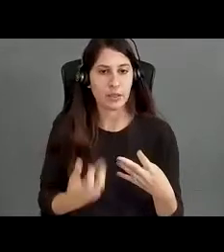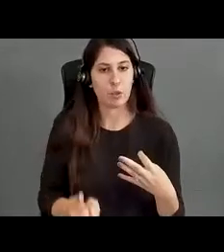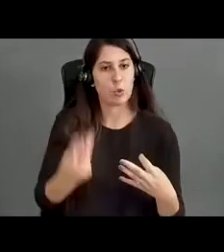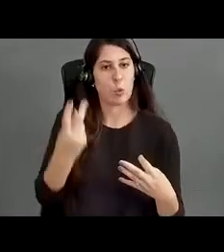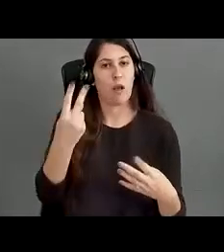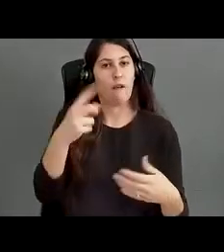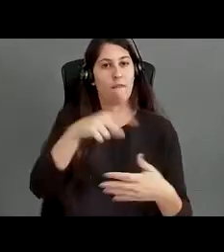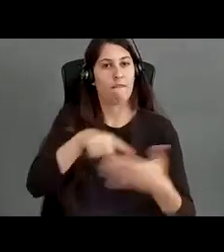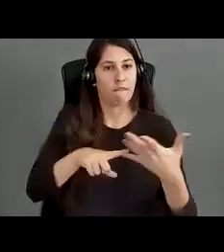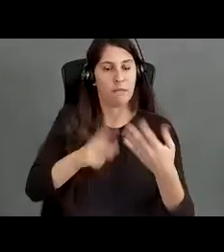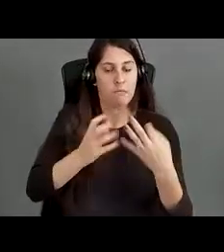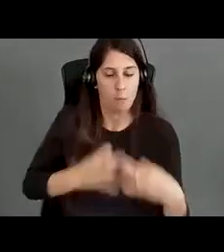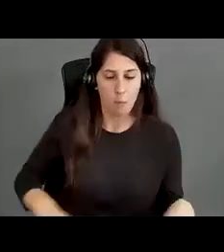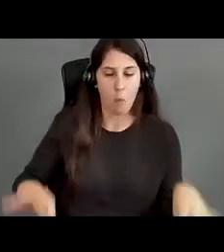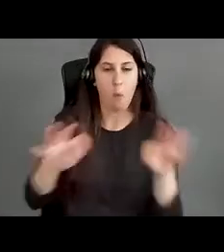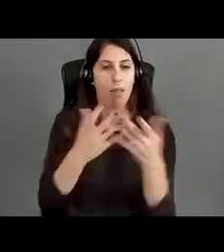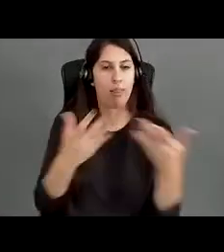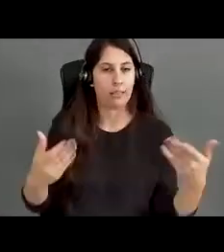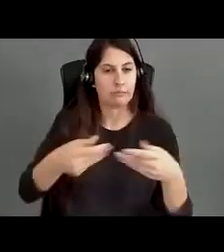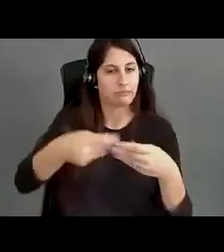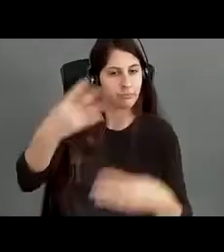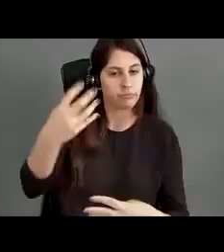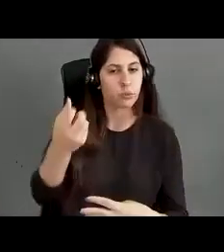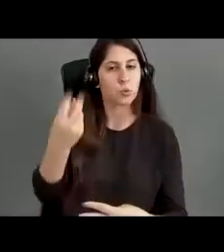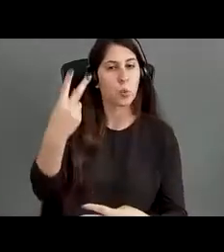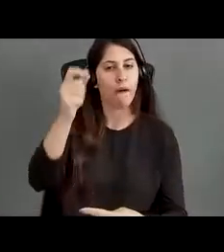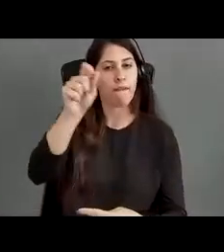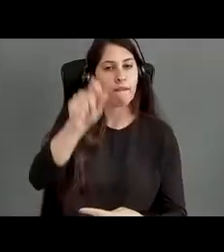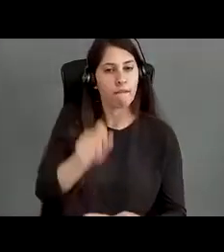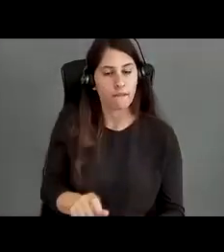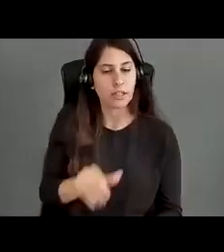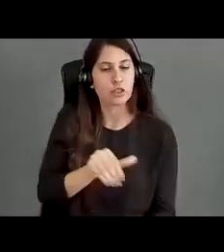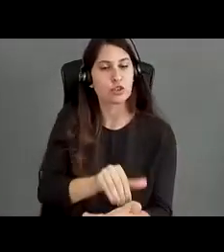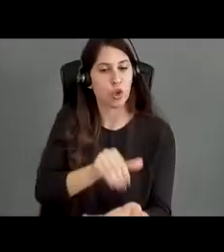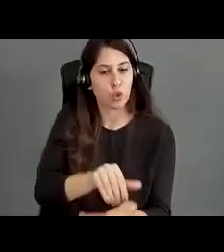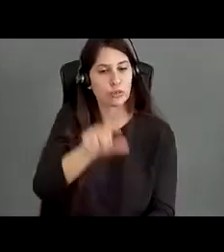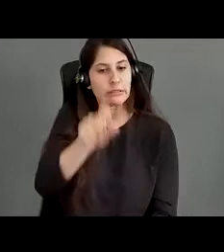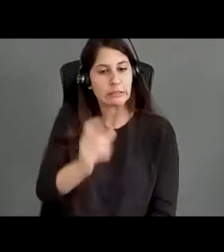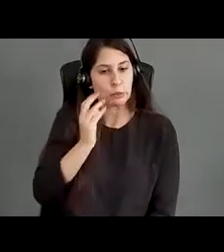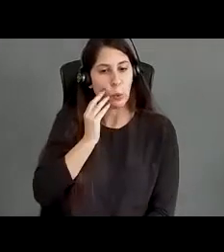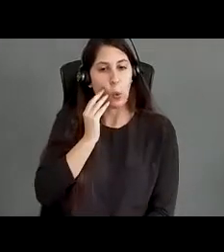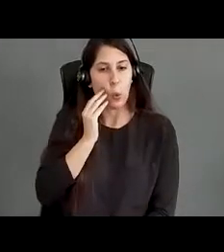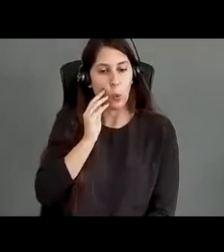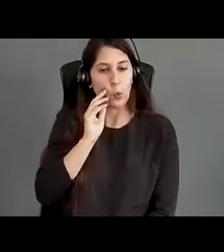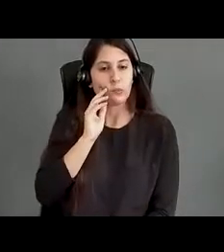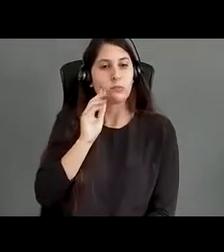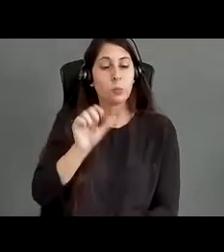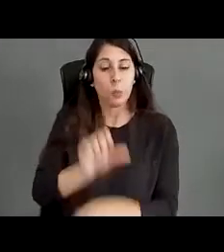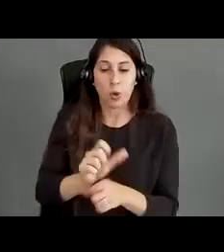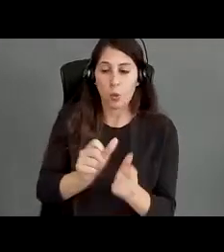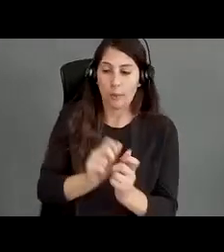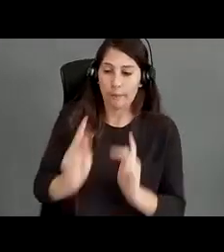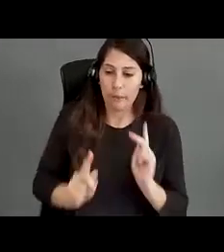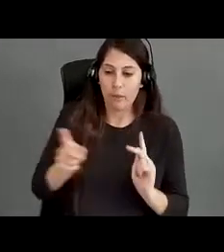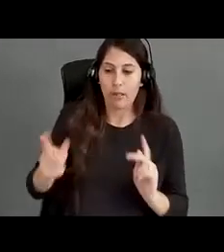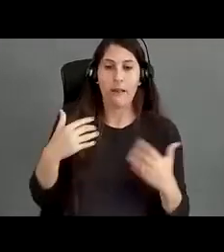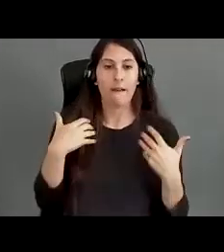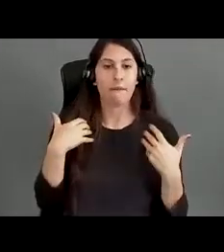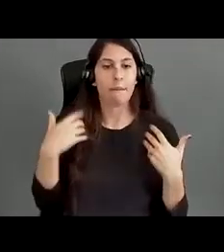what are the 12 big things that providers need to know when they're working with people with mental illness and their families?